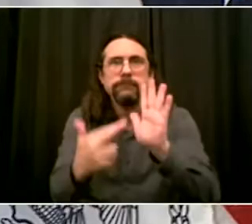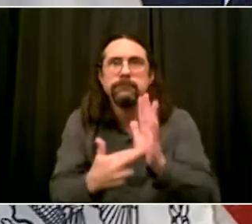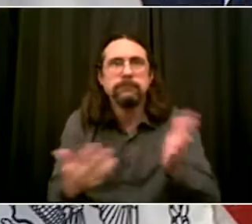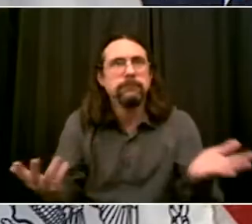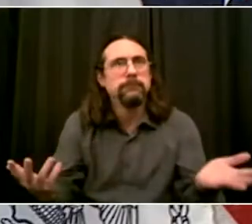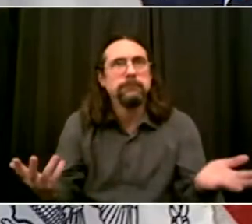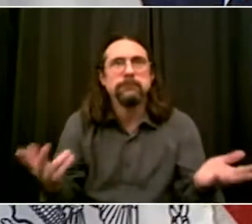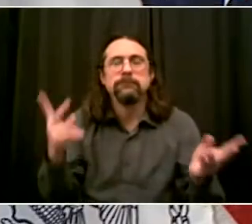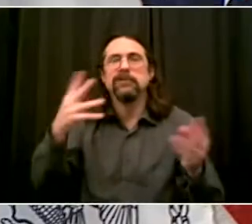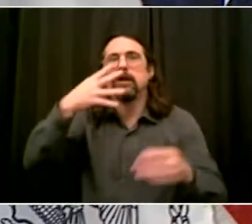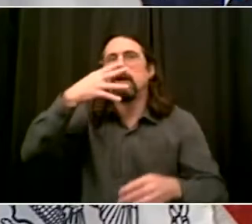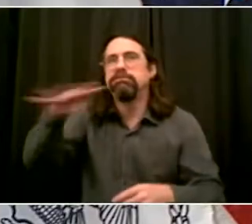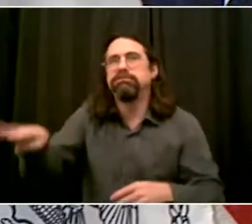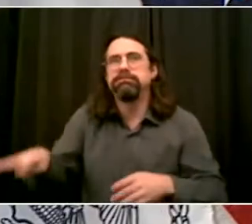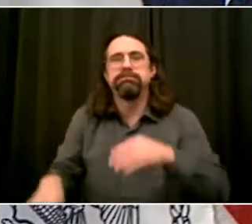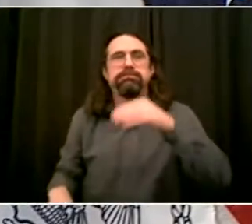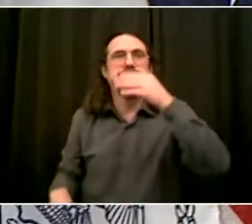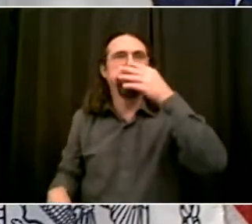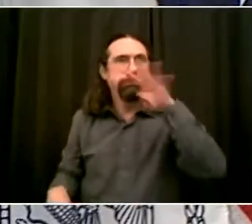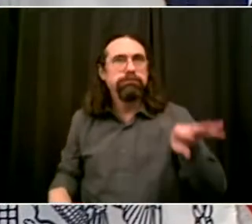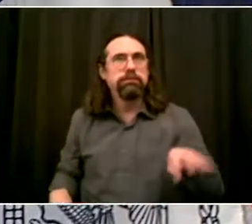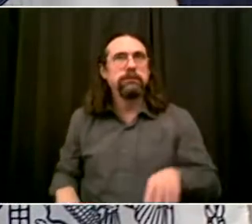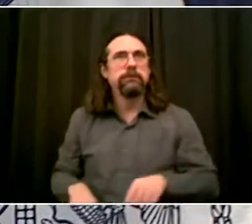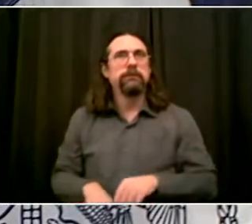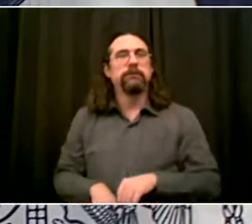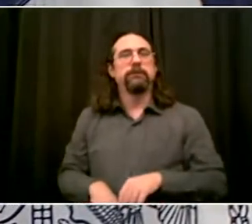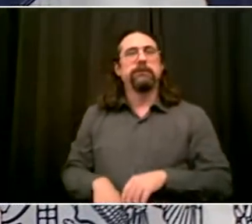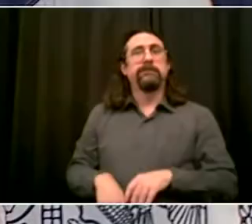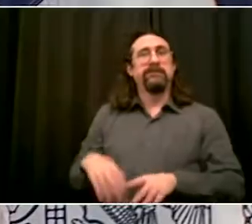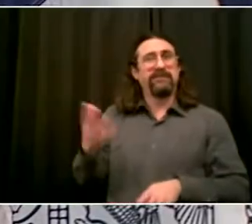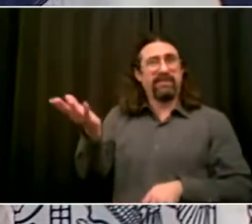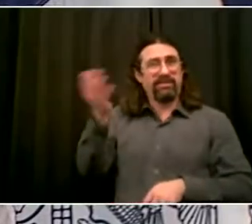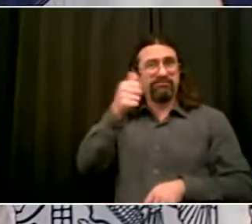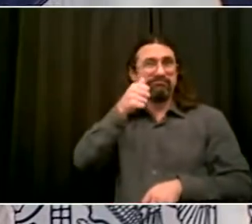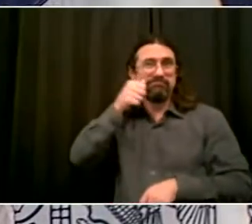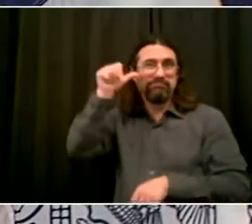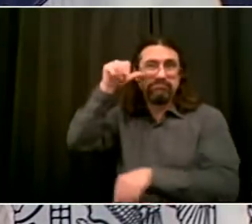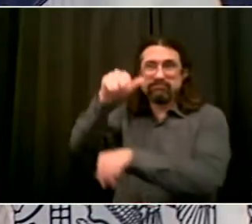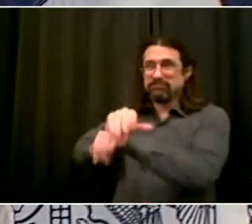COMPLY WITH THESE RURULES IN THE E COMIMING MONTHS, GIVEN THE GRAVITY OF